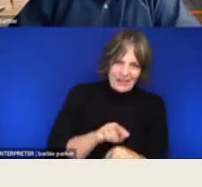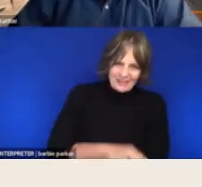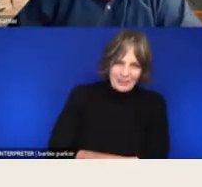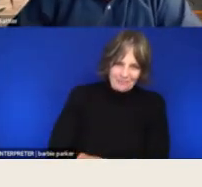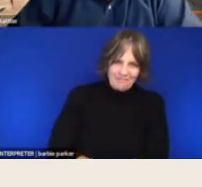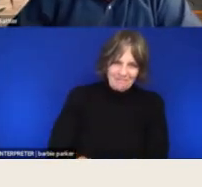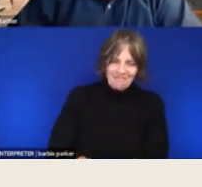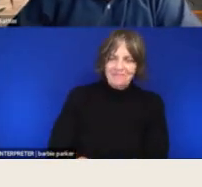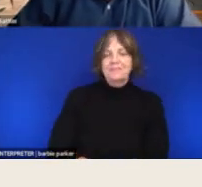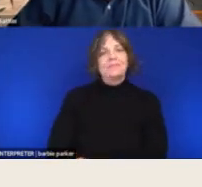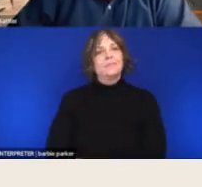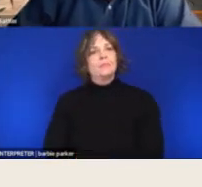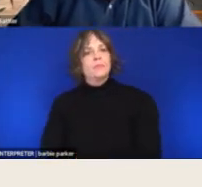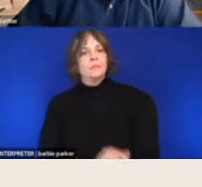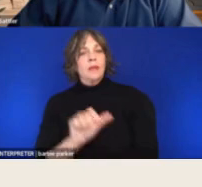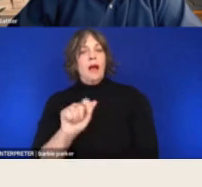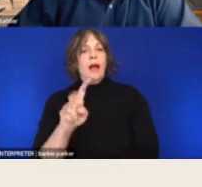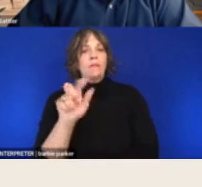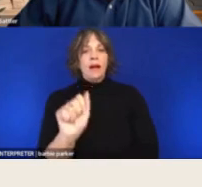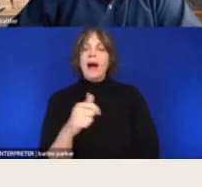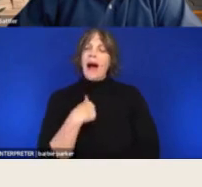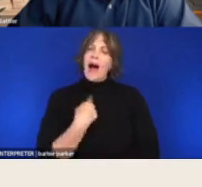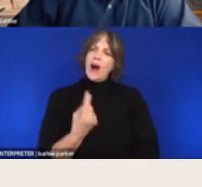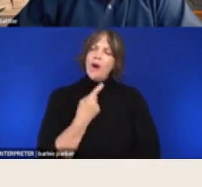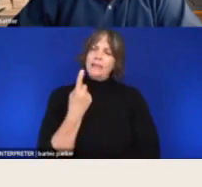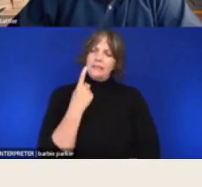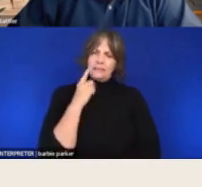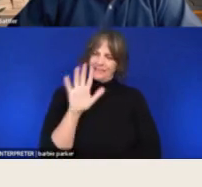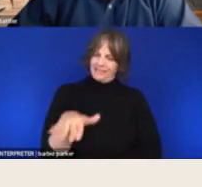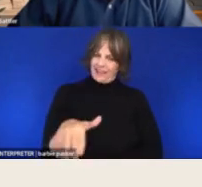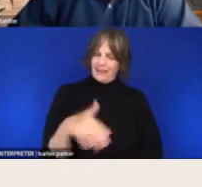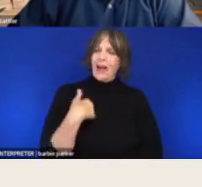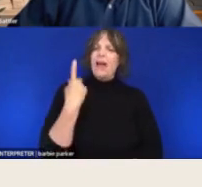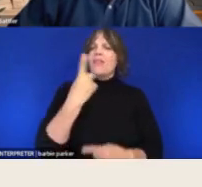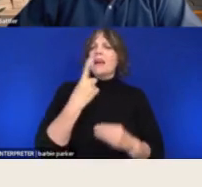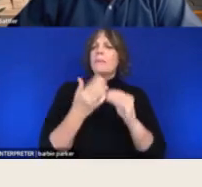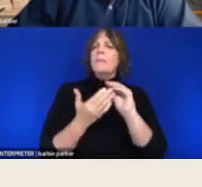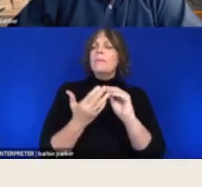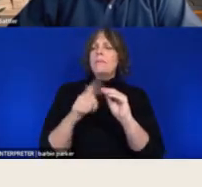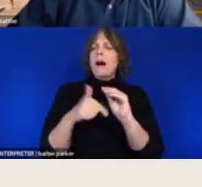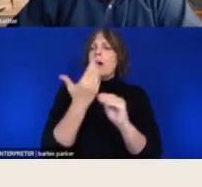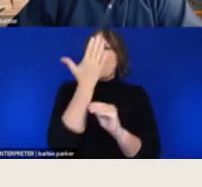And I always say, think about the why, straight to the why of